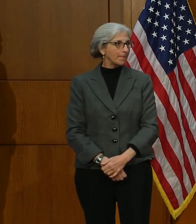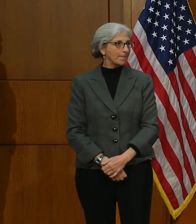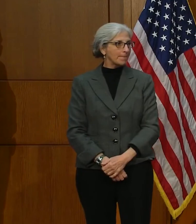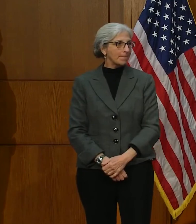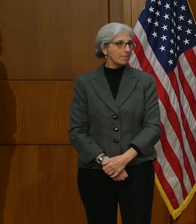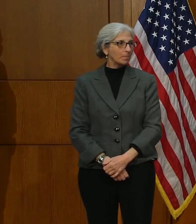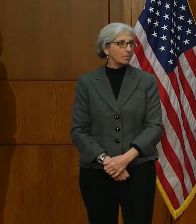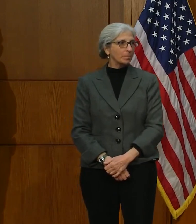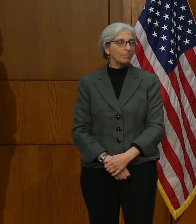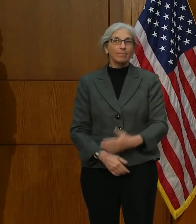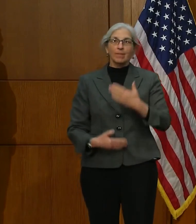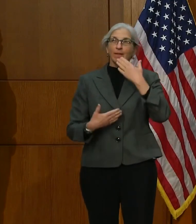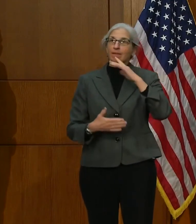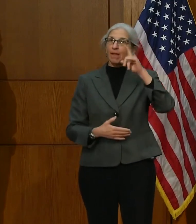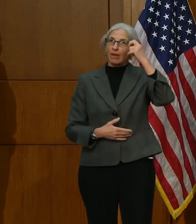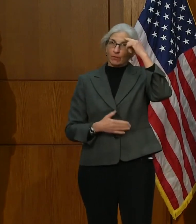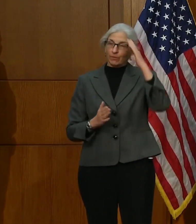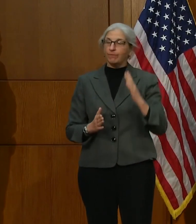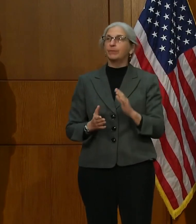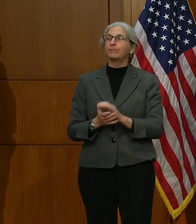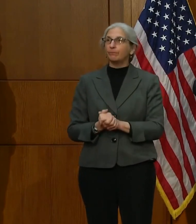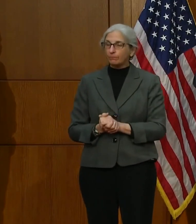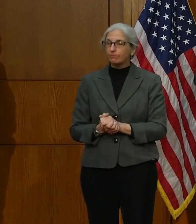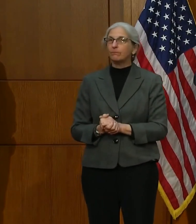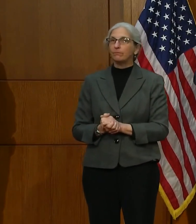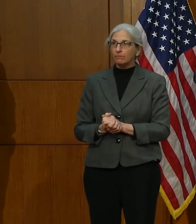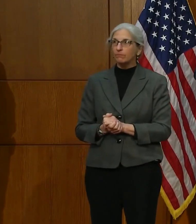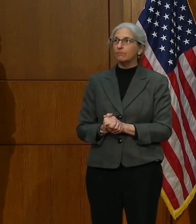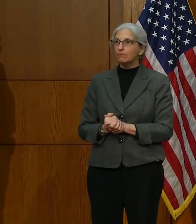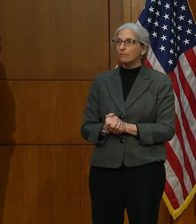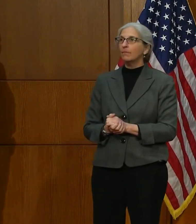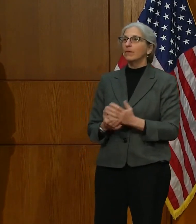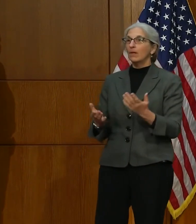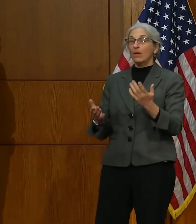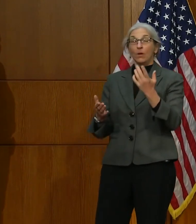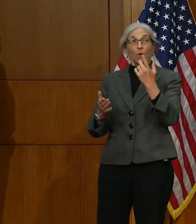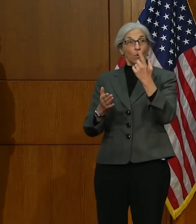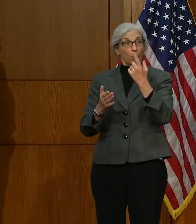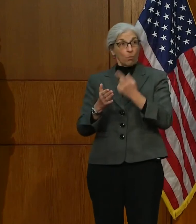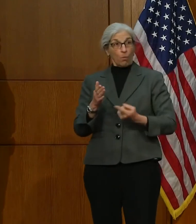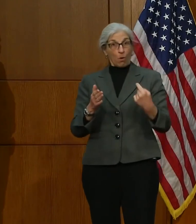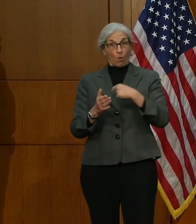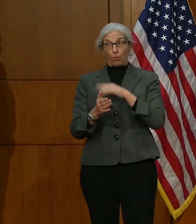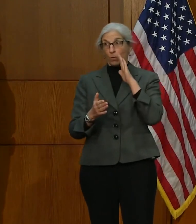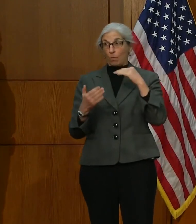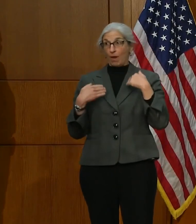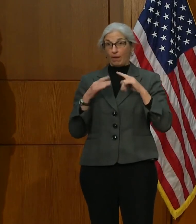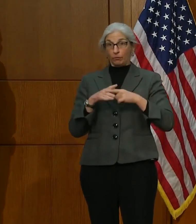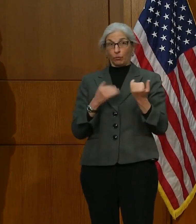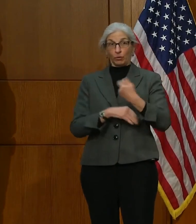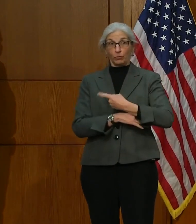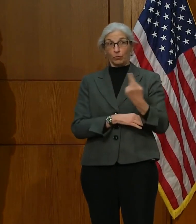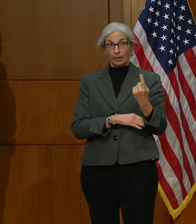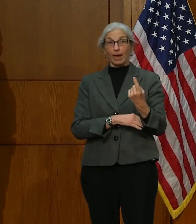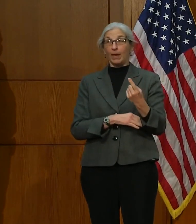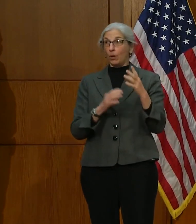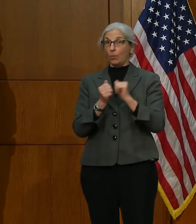YOU. THANK YOU. GOVERNOR S O